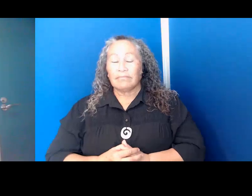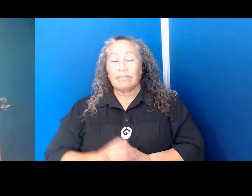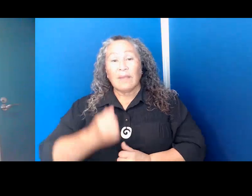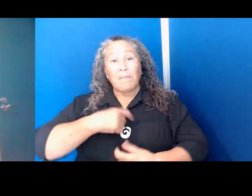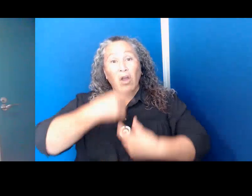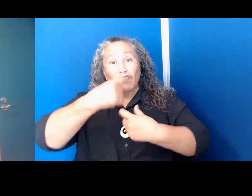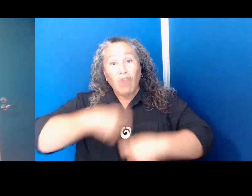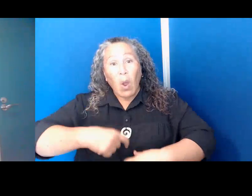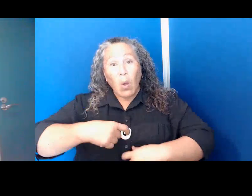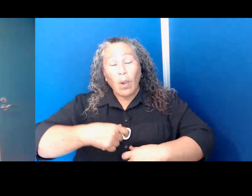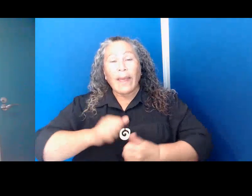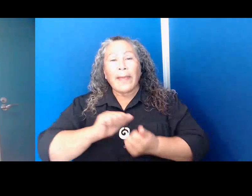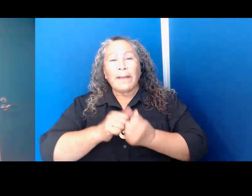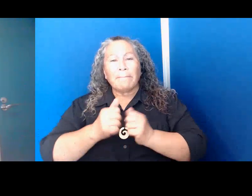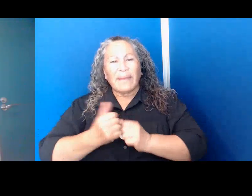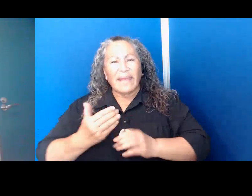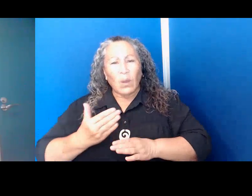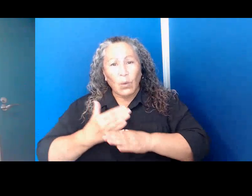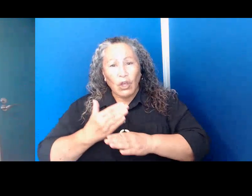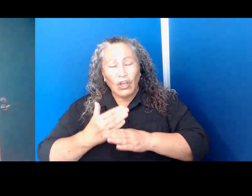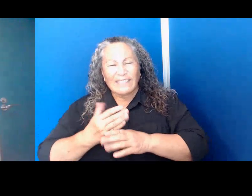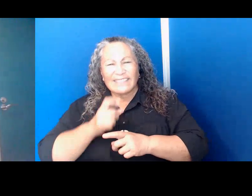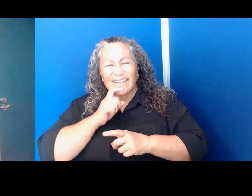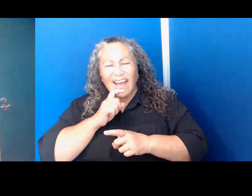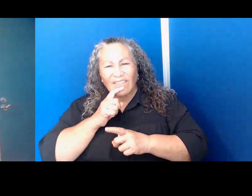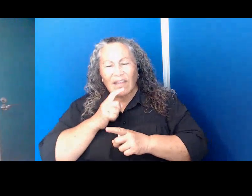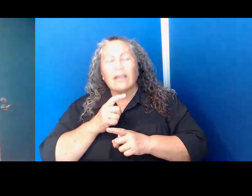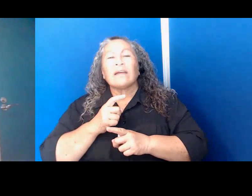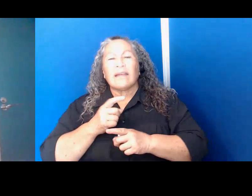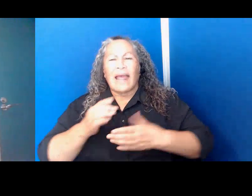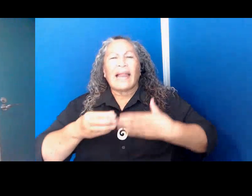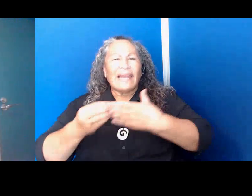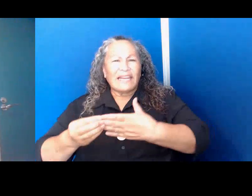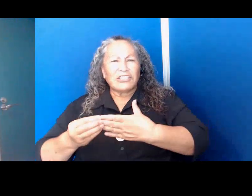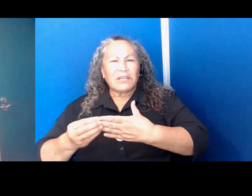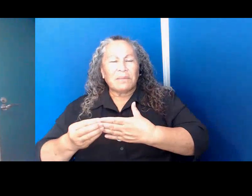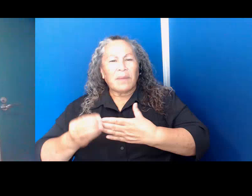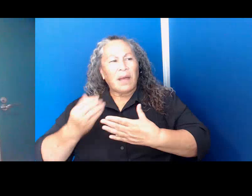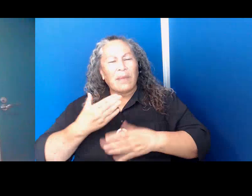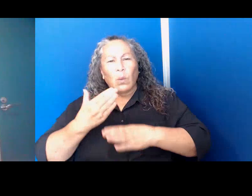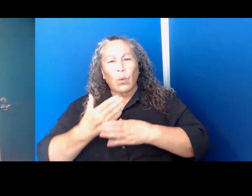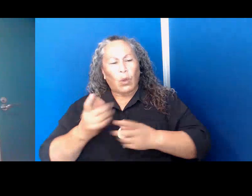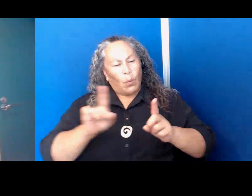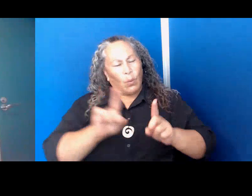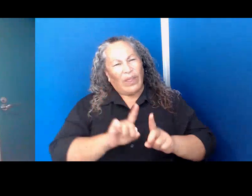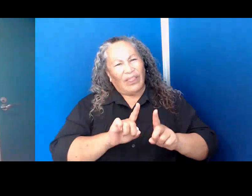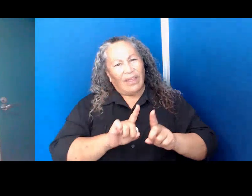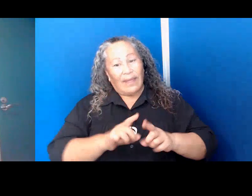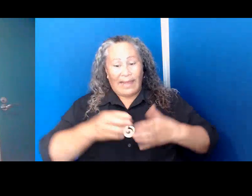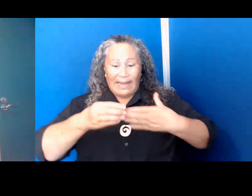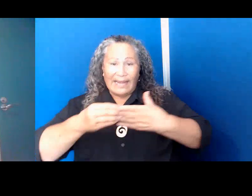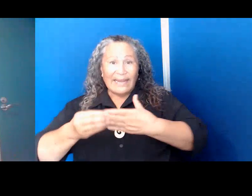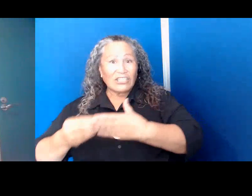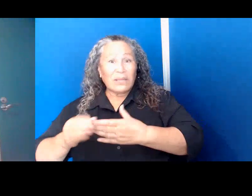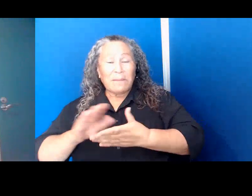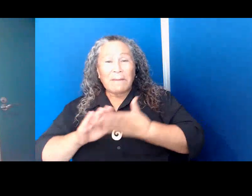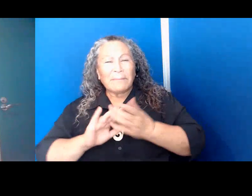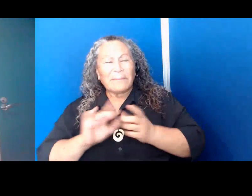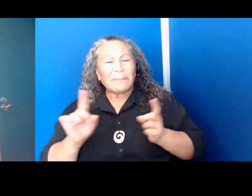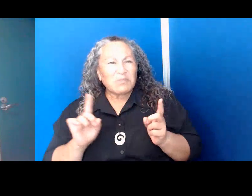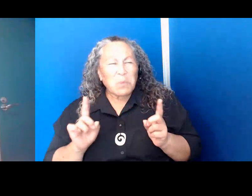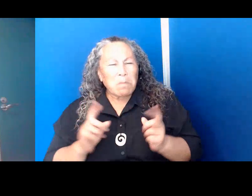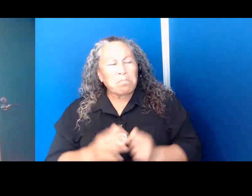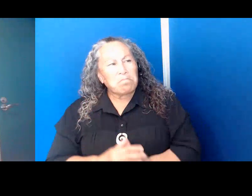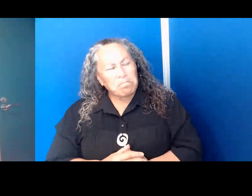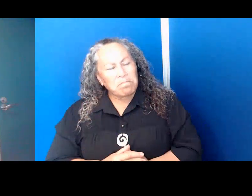peer worker, I work alongside others who have lived experience. Leadership for me isn't about